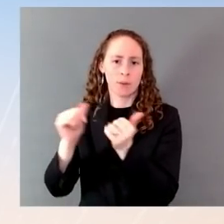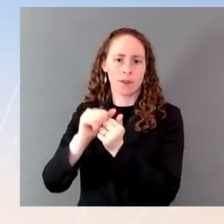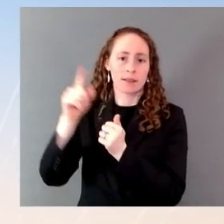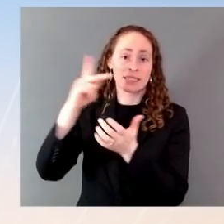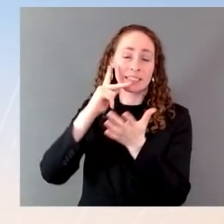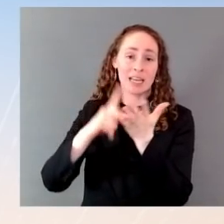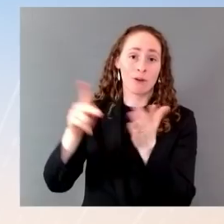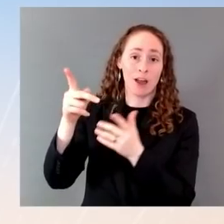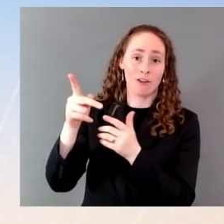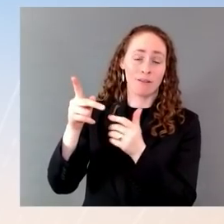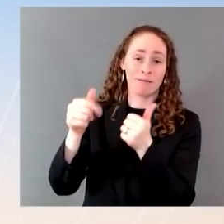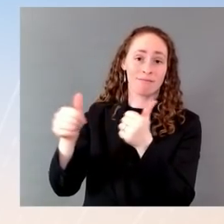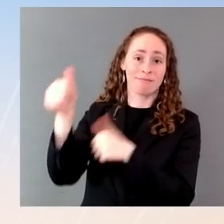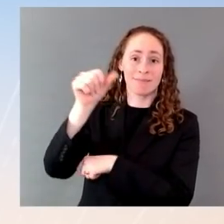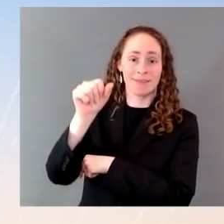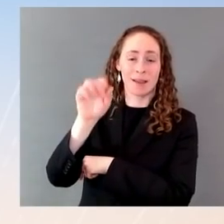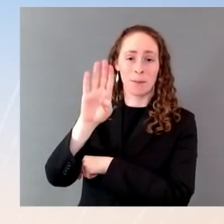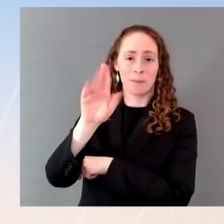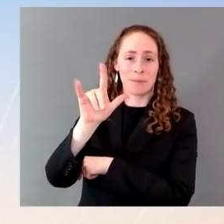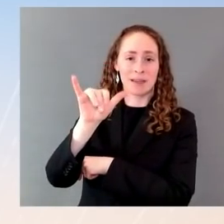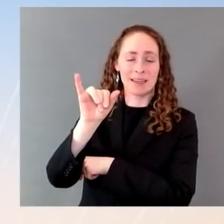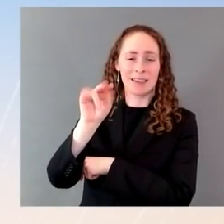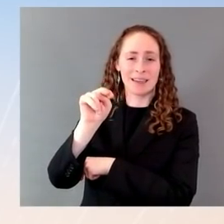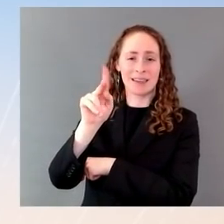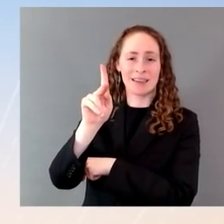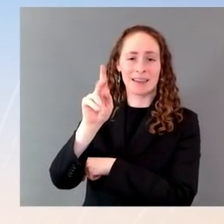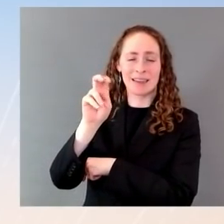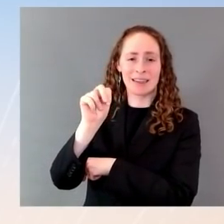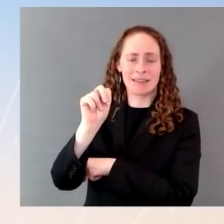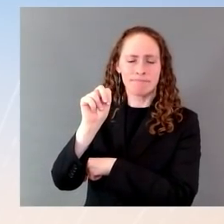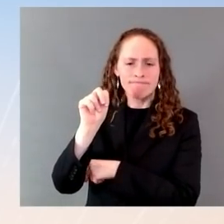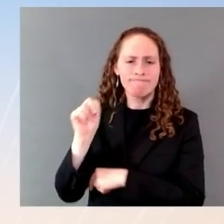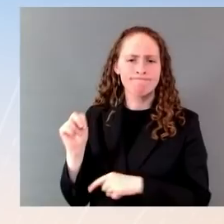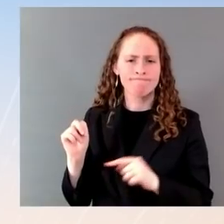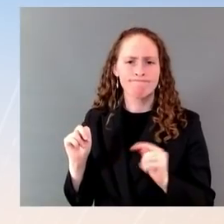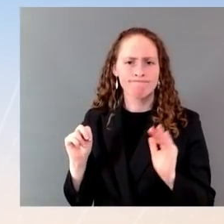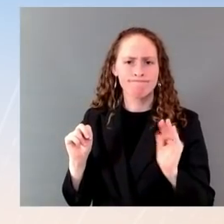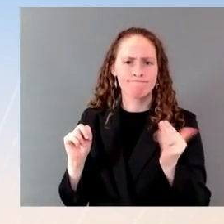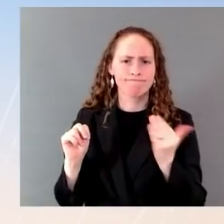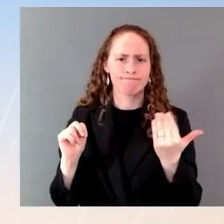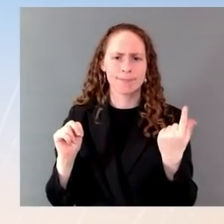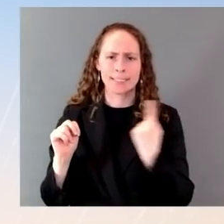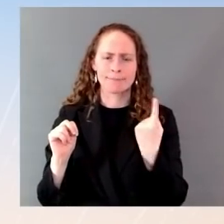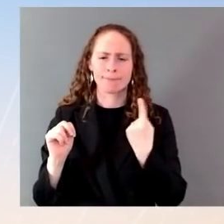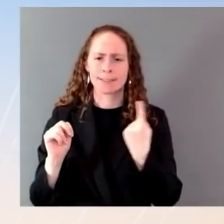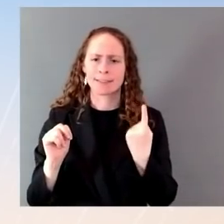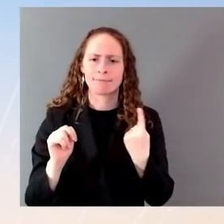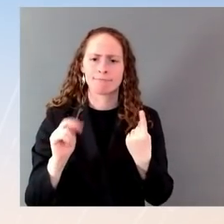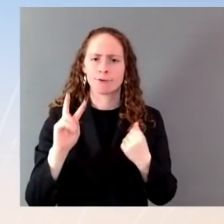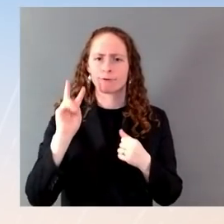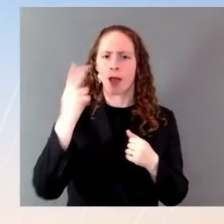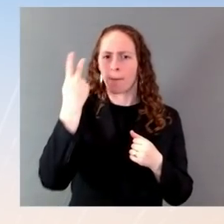in the Ukrainian government. I'm in nearly daily contact with my counterpart in the Ukrainian government. And we believe that we are seeing